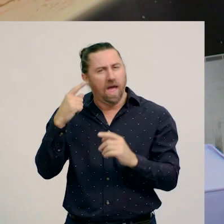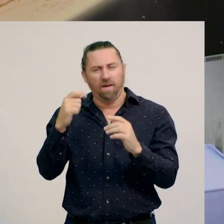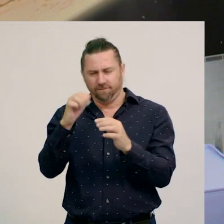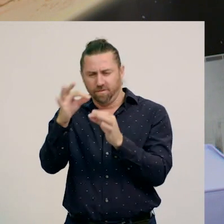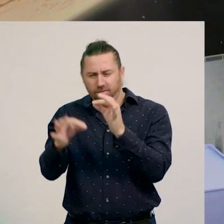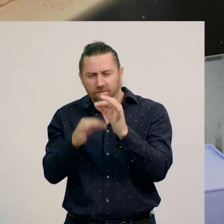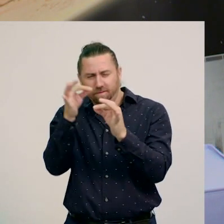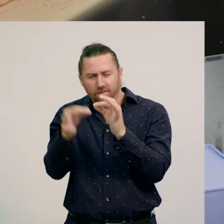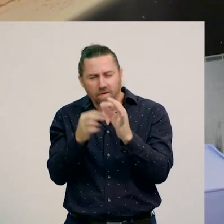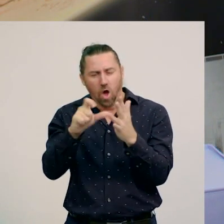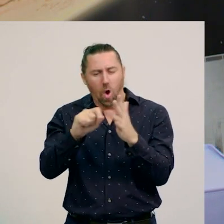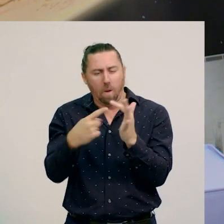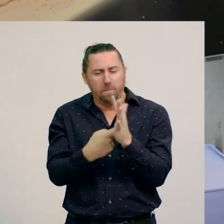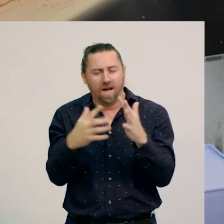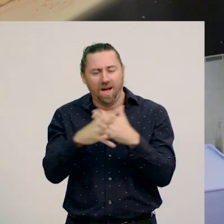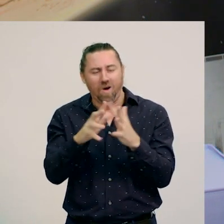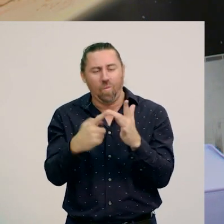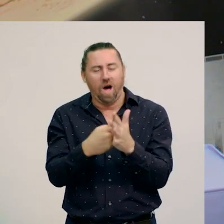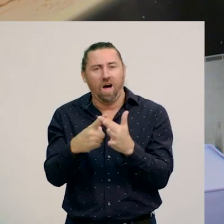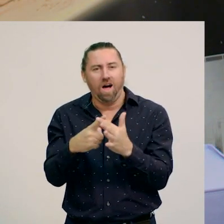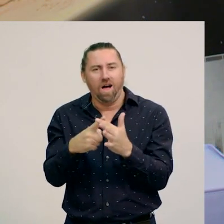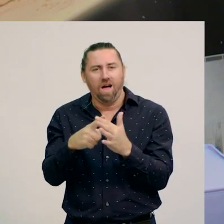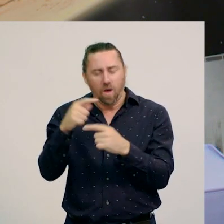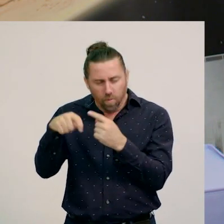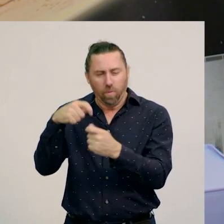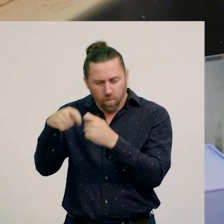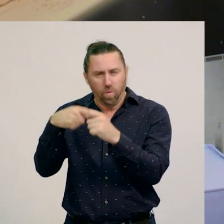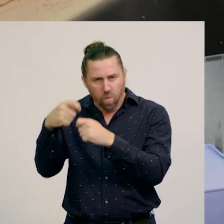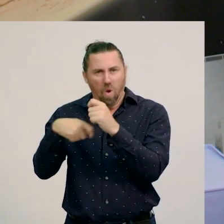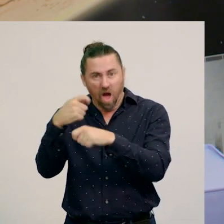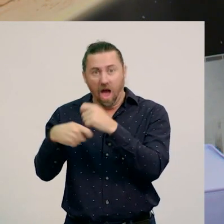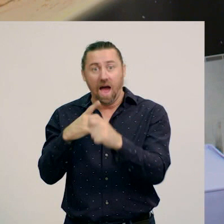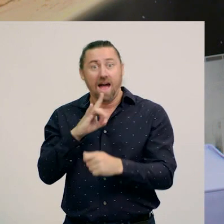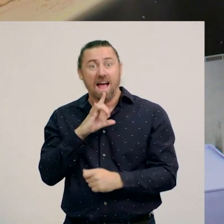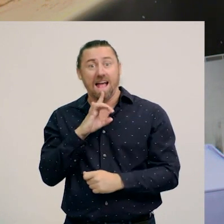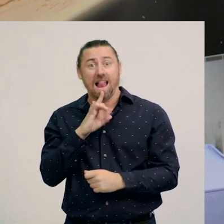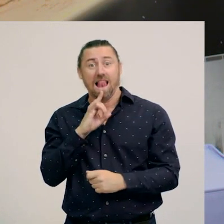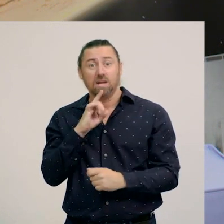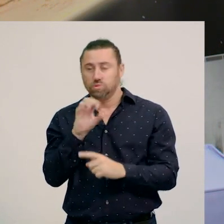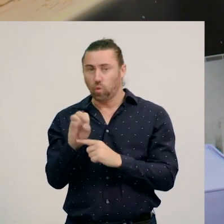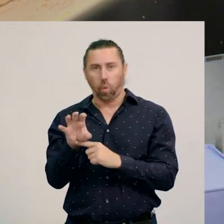and by doing so - [rattles] creates the electricity that lights up the torch.